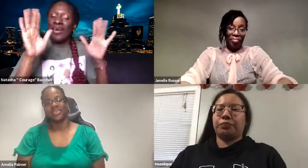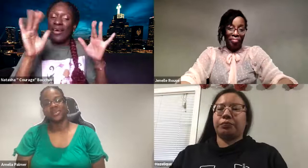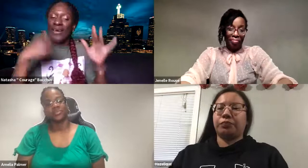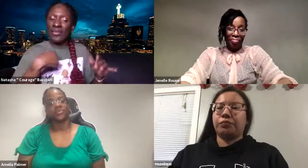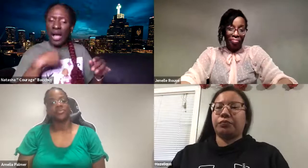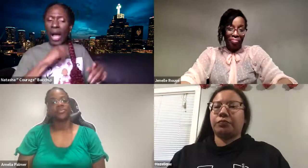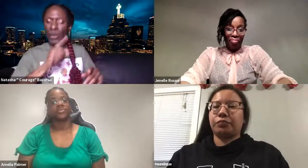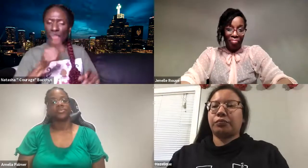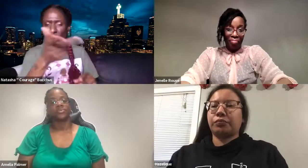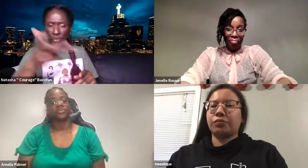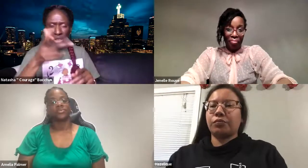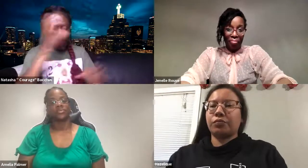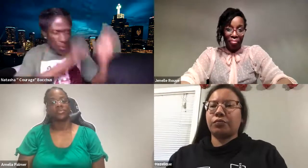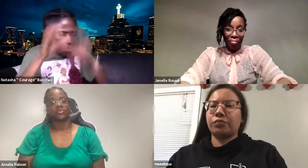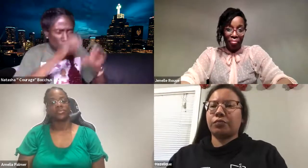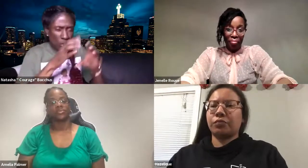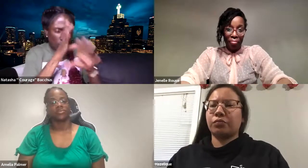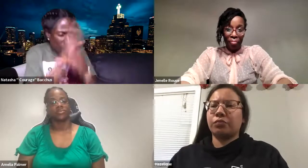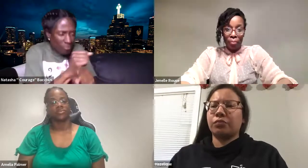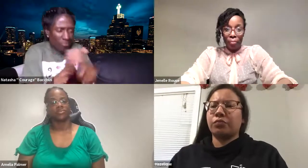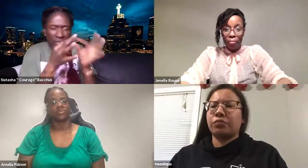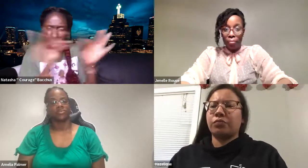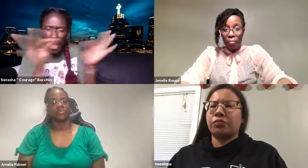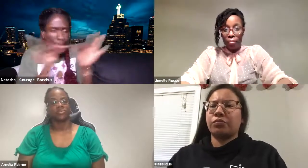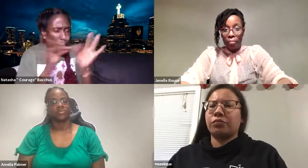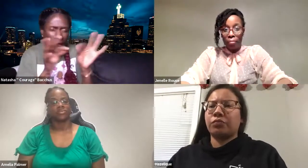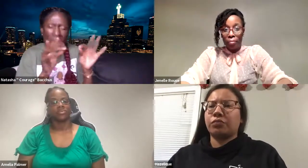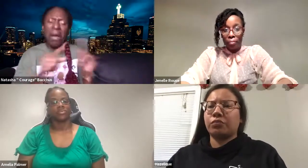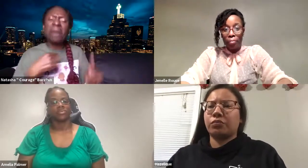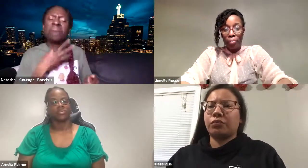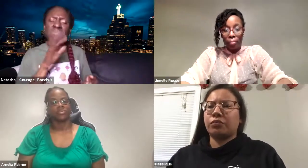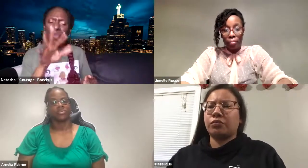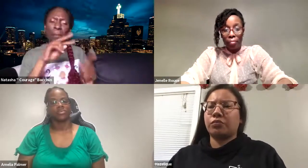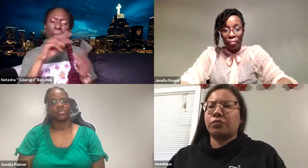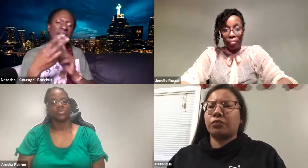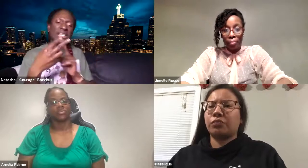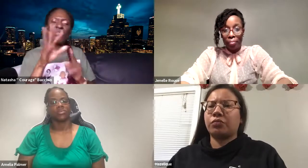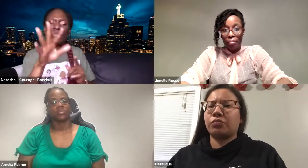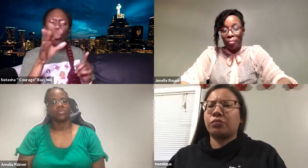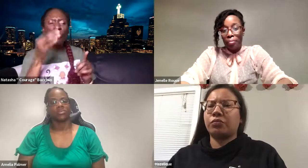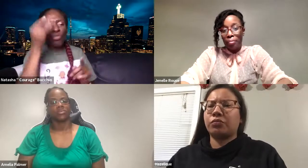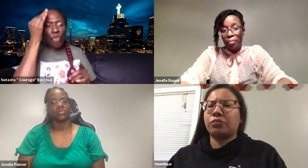so i'm sure the three of you have been fascinated with the language all this time